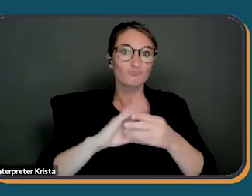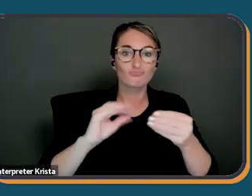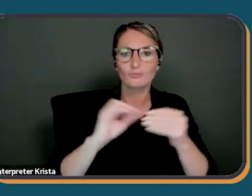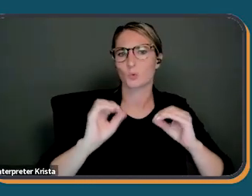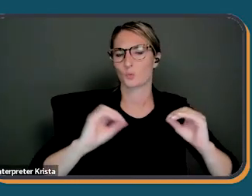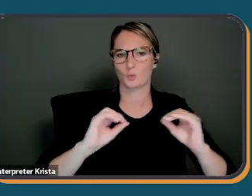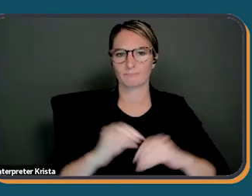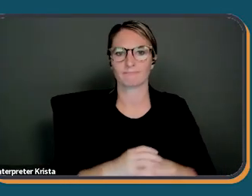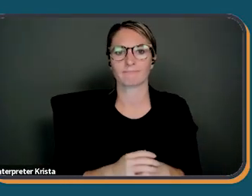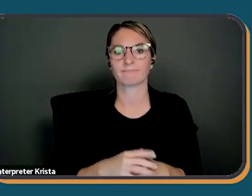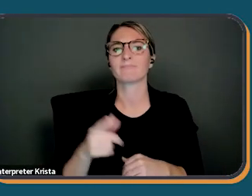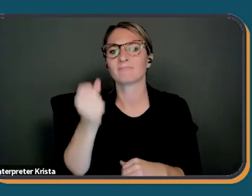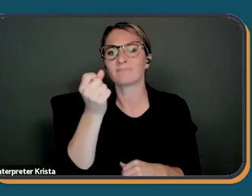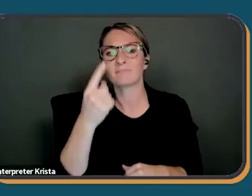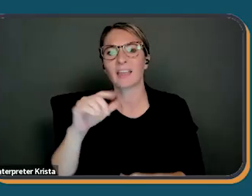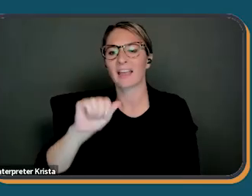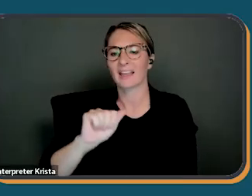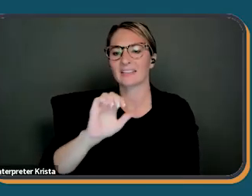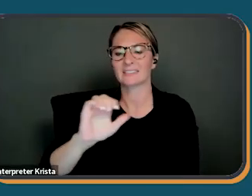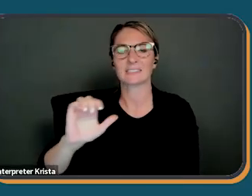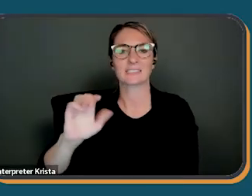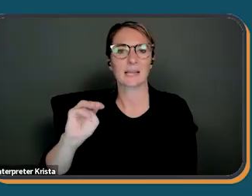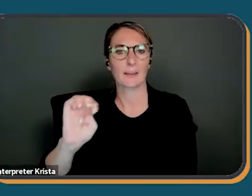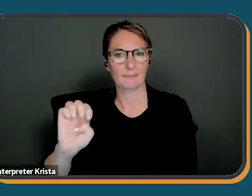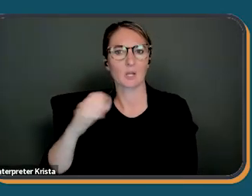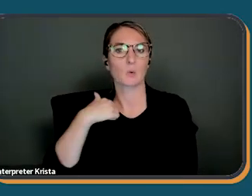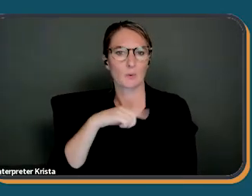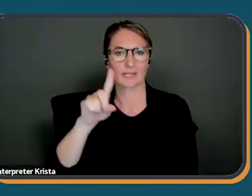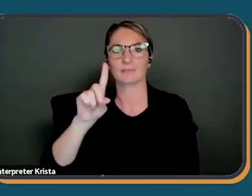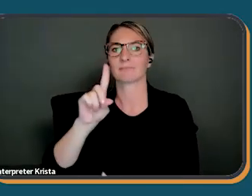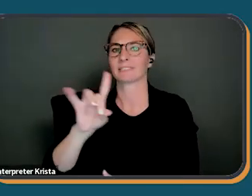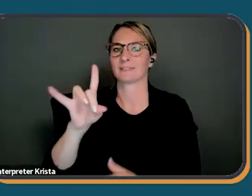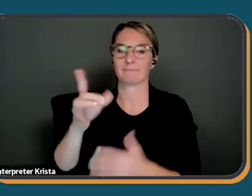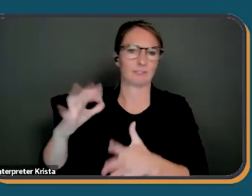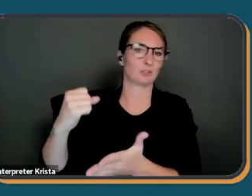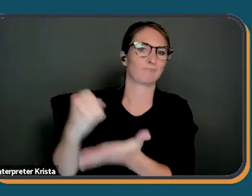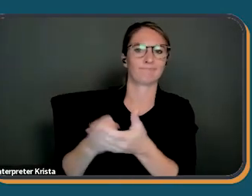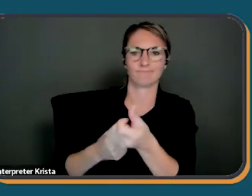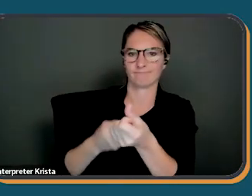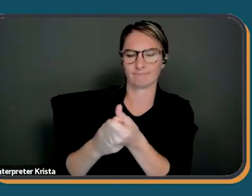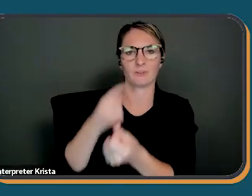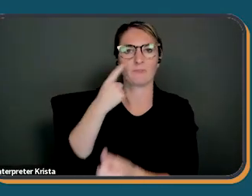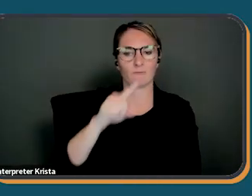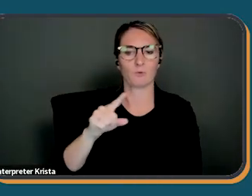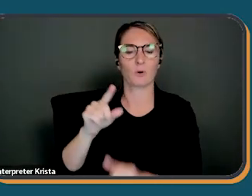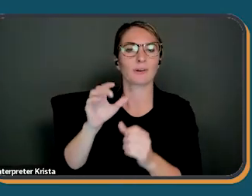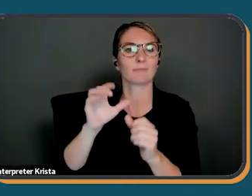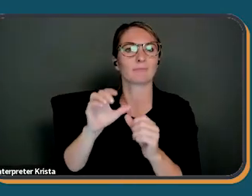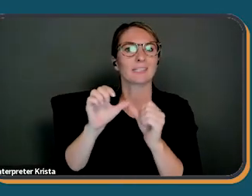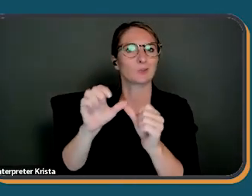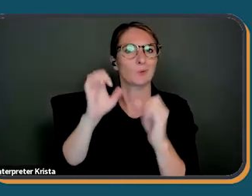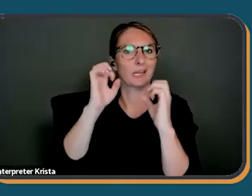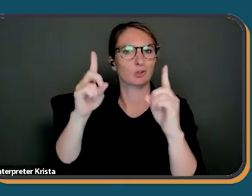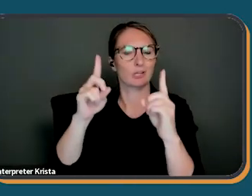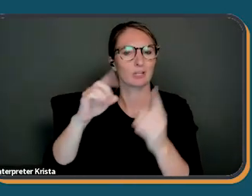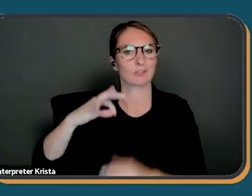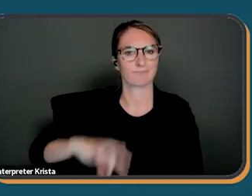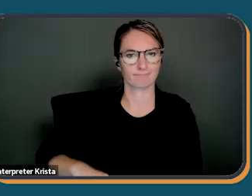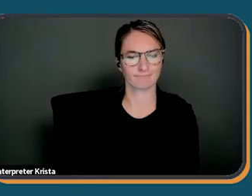by the ACCME for continuing medical education credits. At the conclusion of today